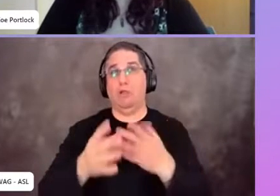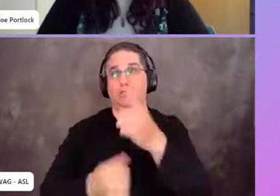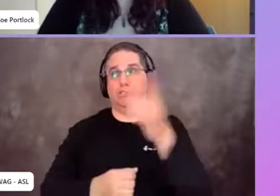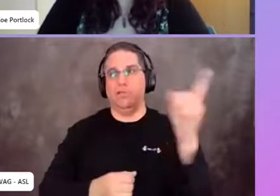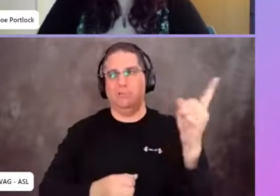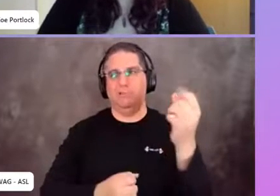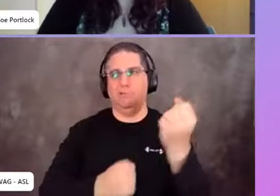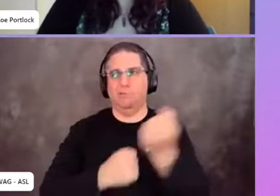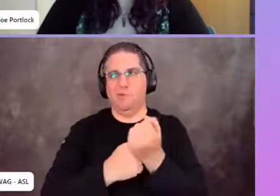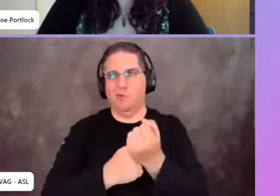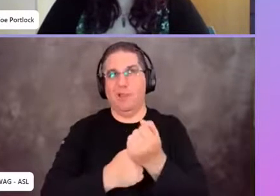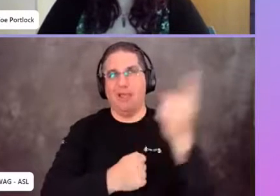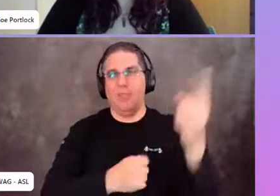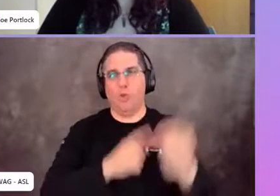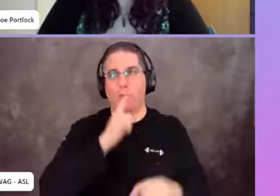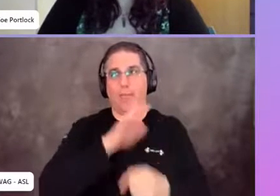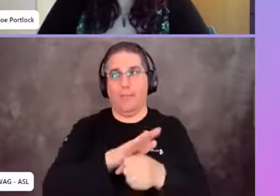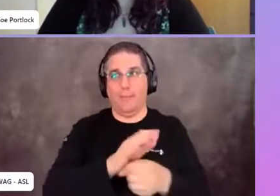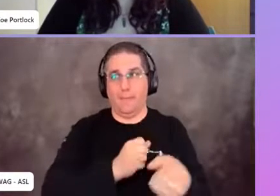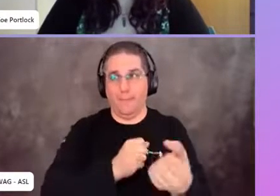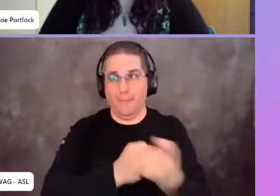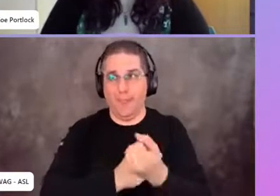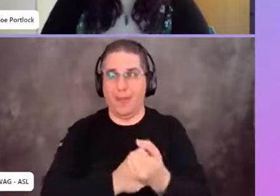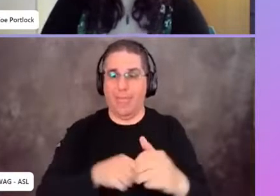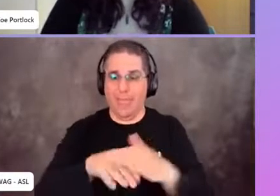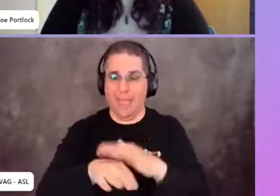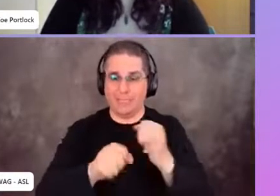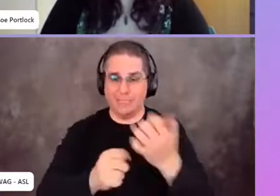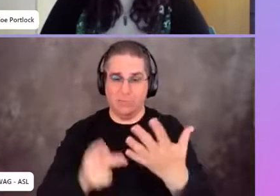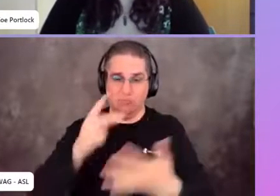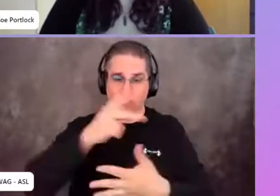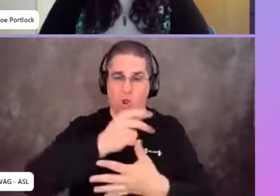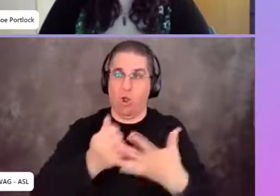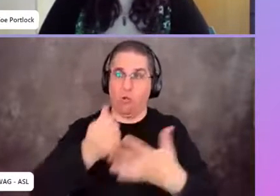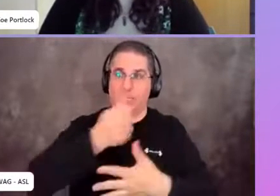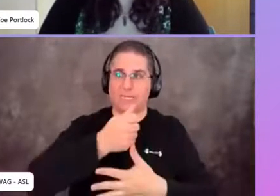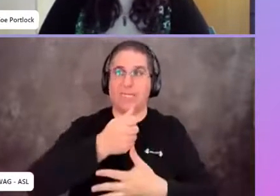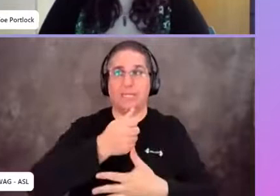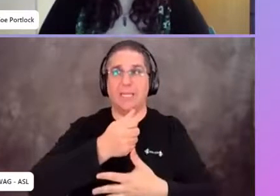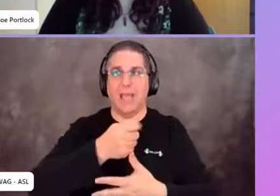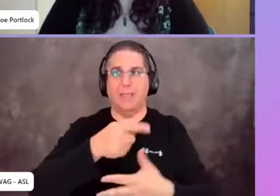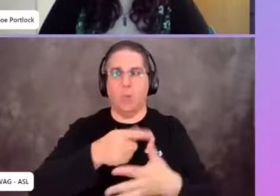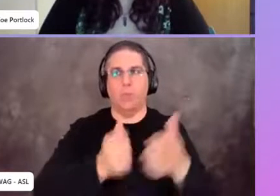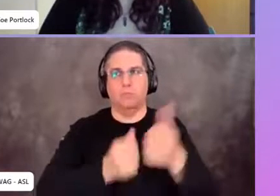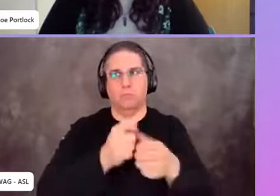things to get it started. I will use the L word